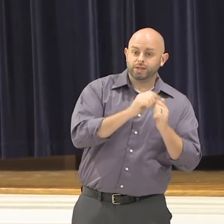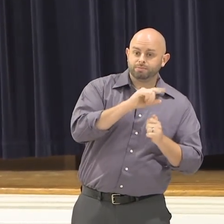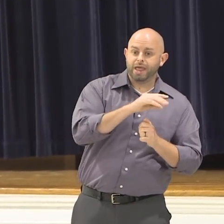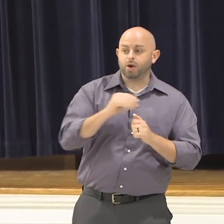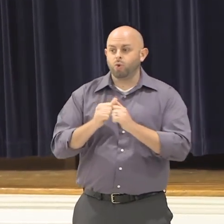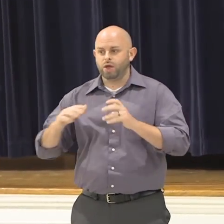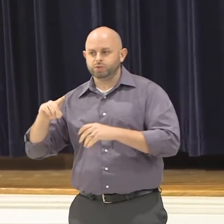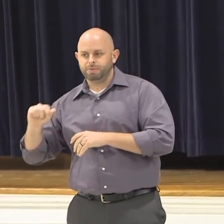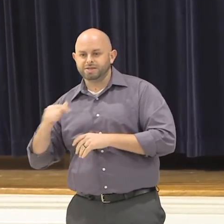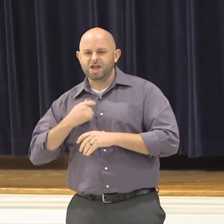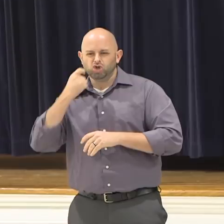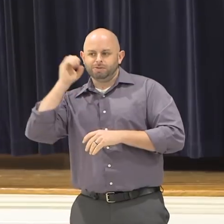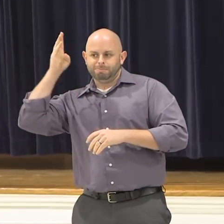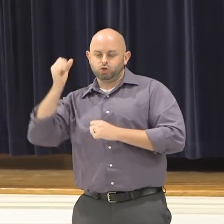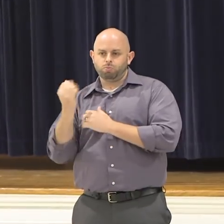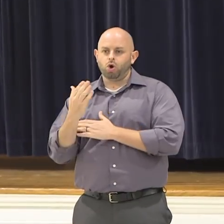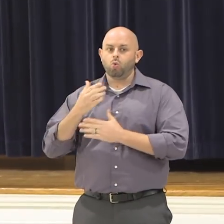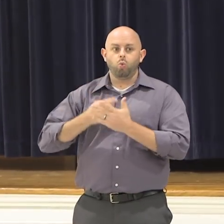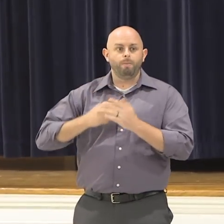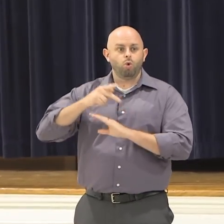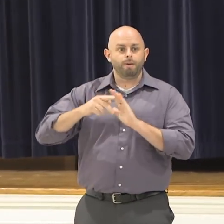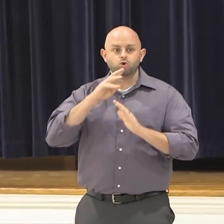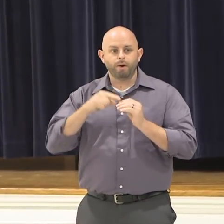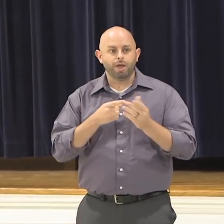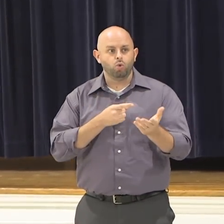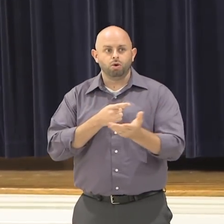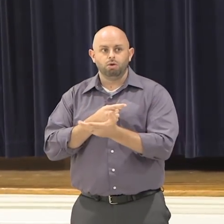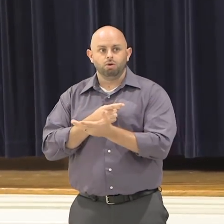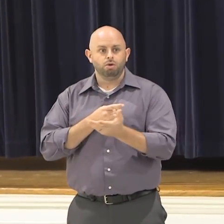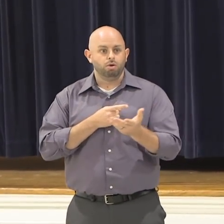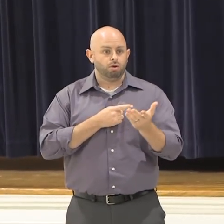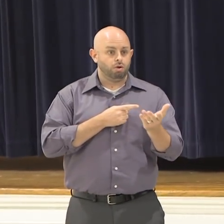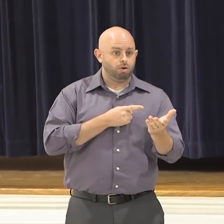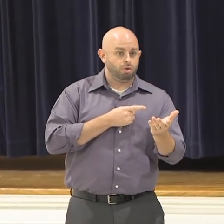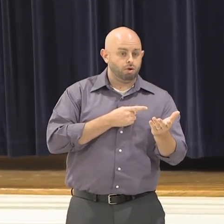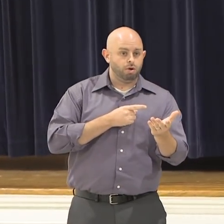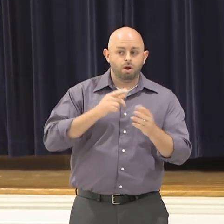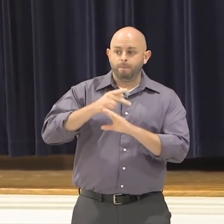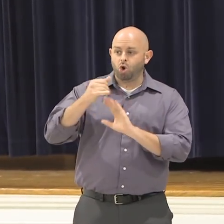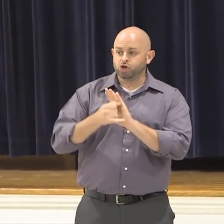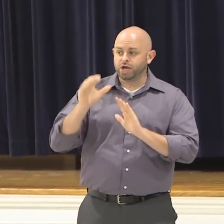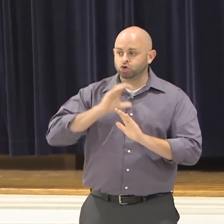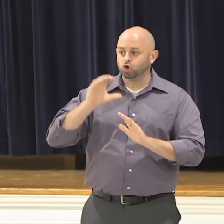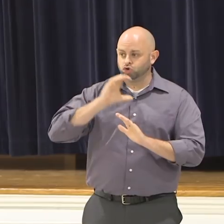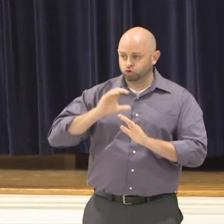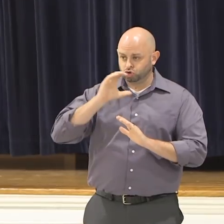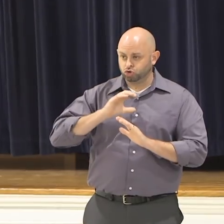this morning what program am I talking about Project SEARCH is a good guess but